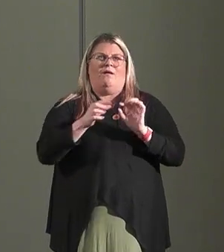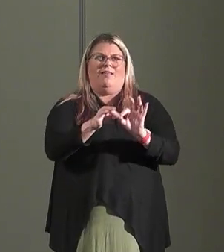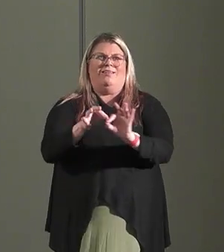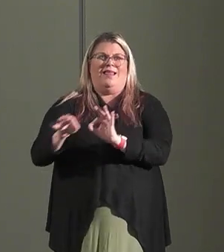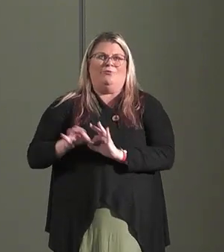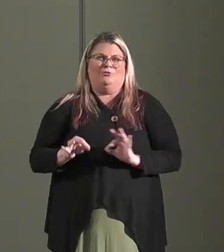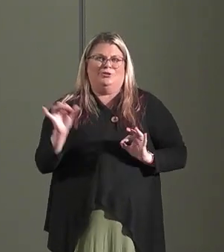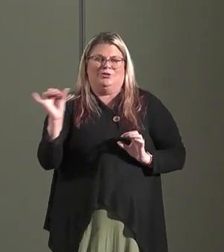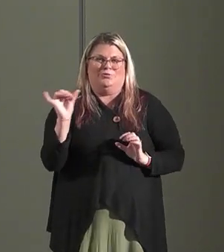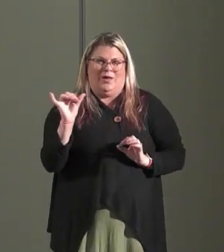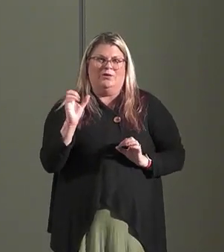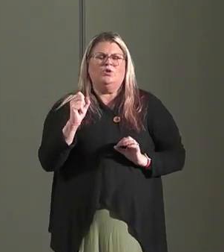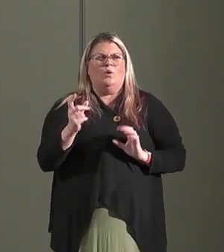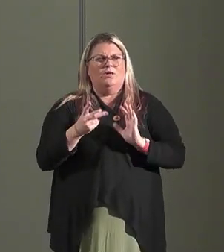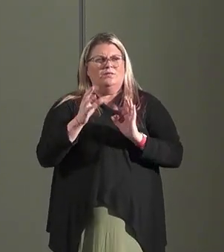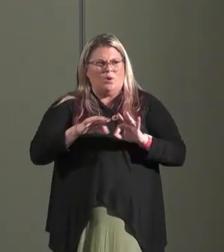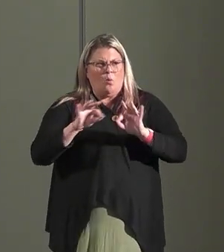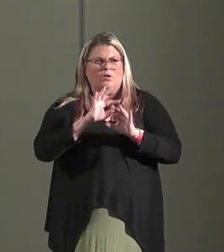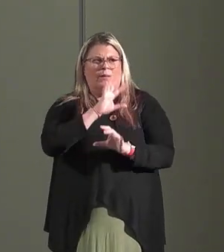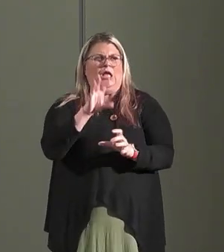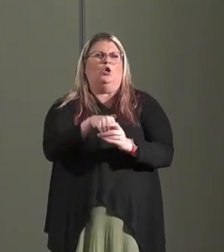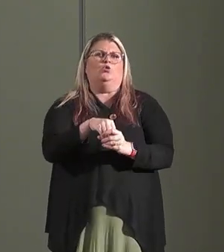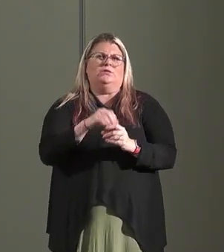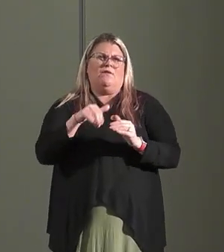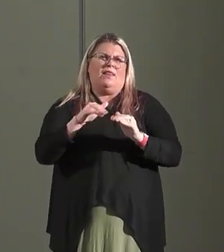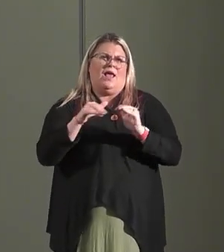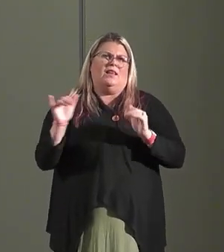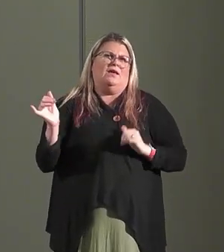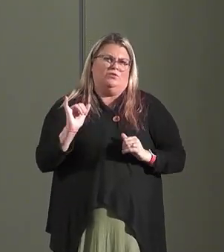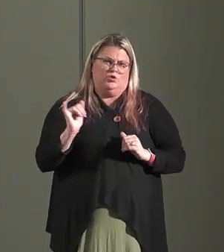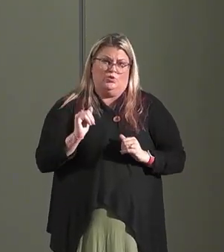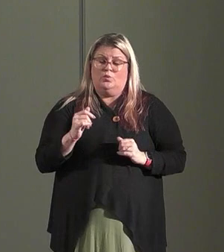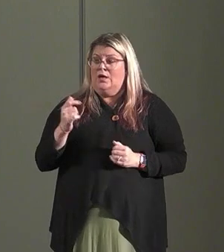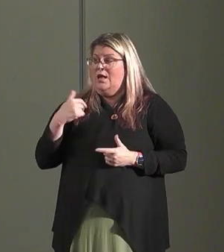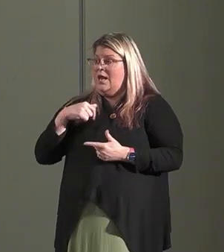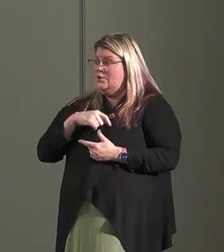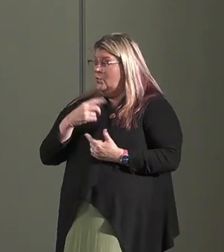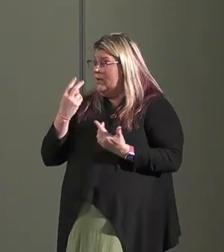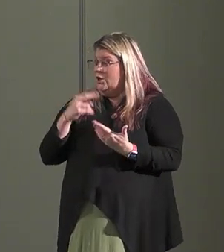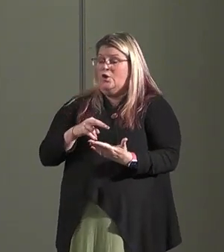important to be inclusive at that level too. >> JARED: We look at the WebAIM we look at